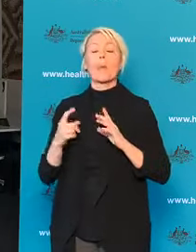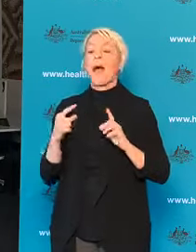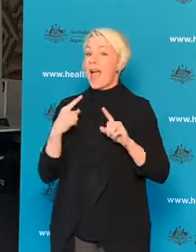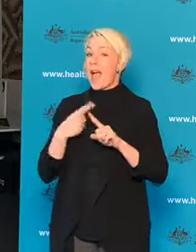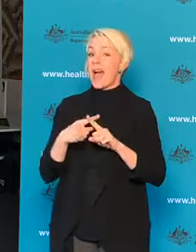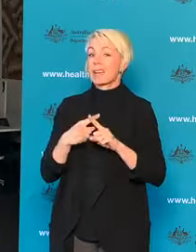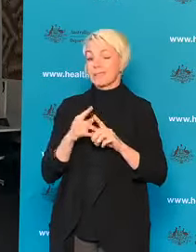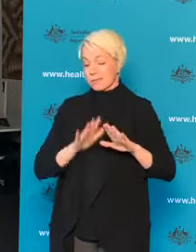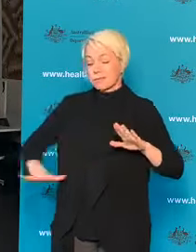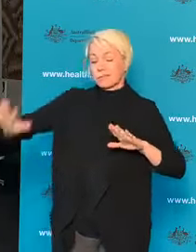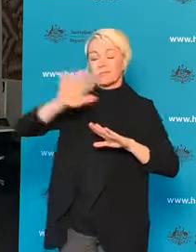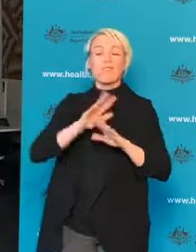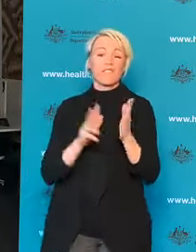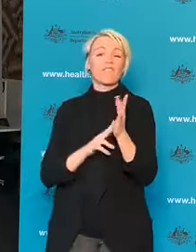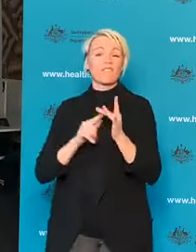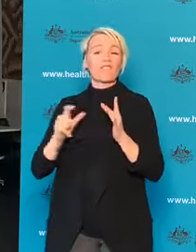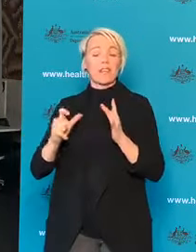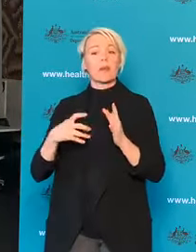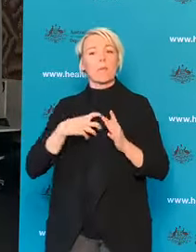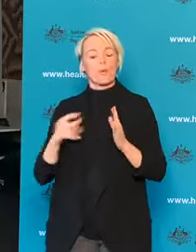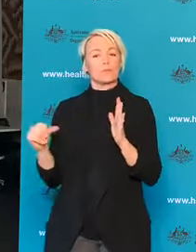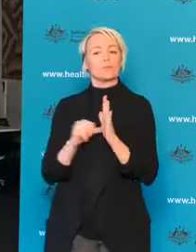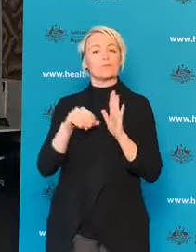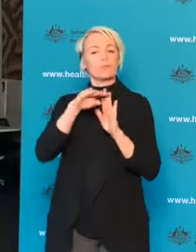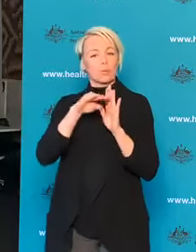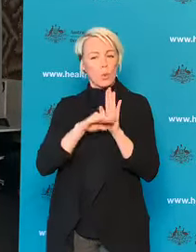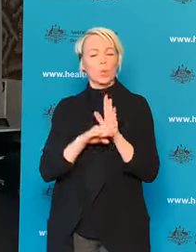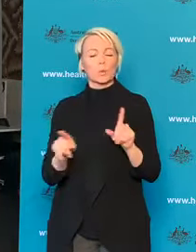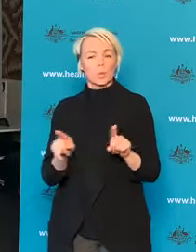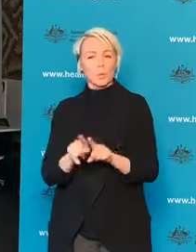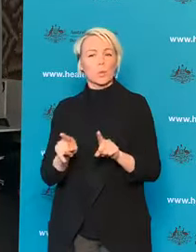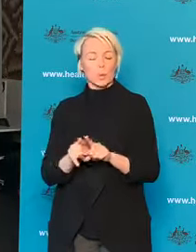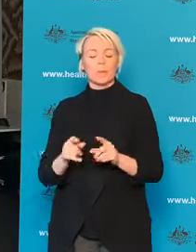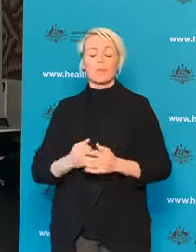I hope it won't be the case but it may be that the numbers will go even higher